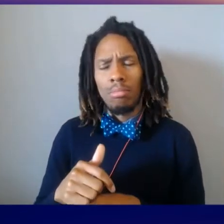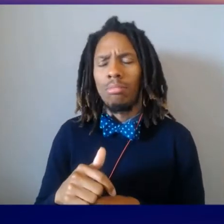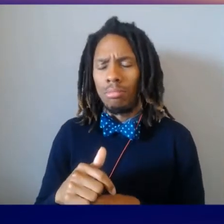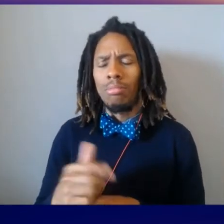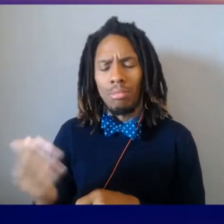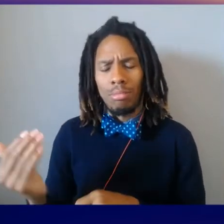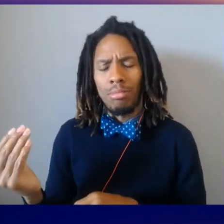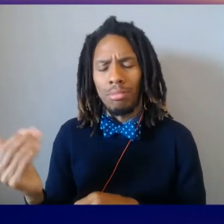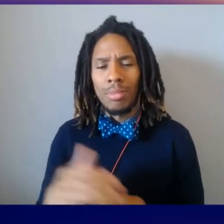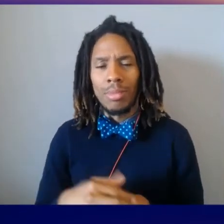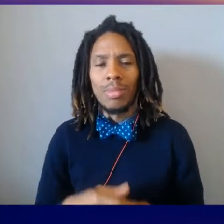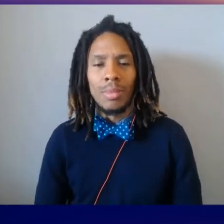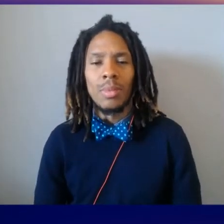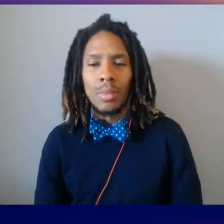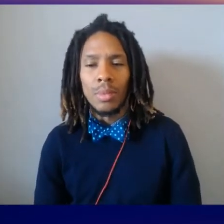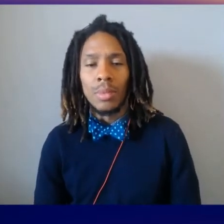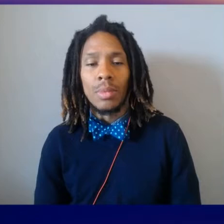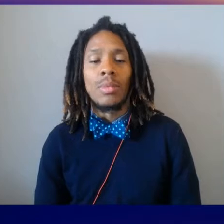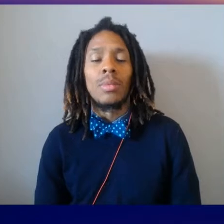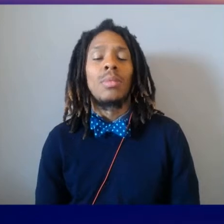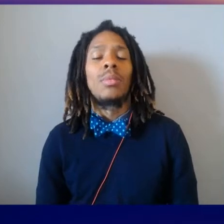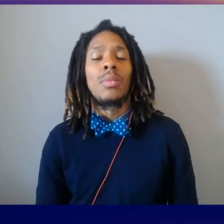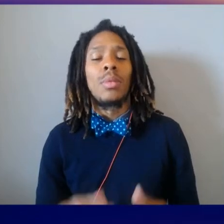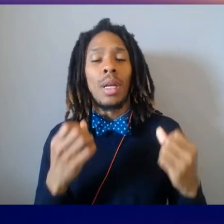So, a lot of our customers use